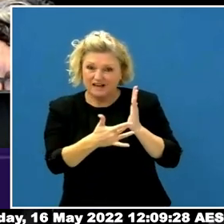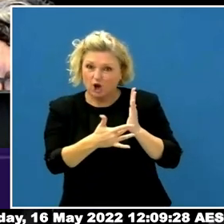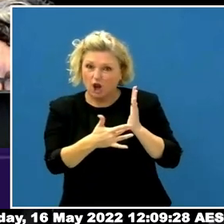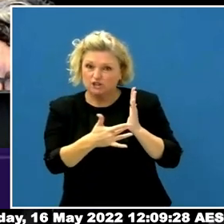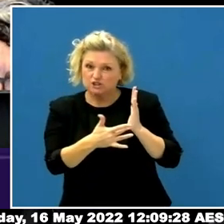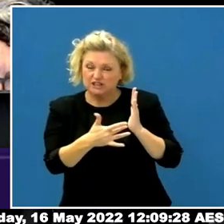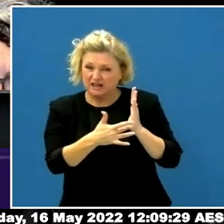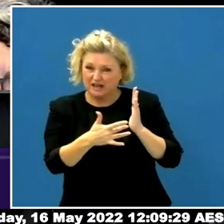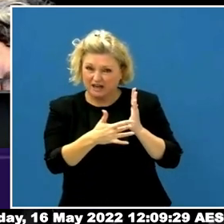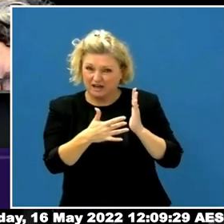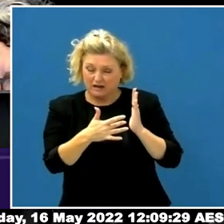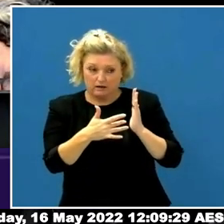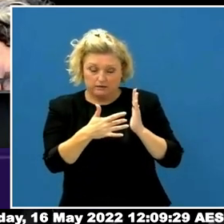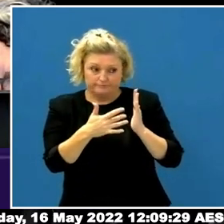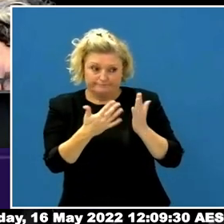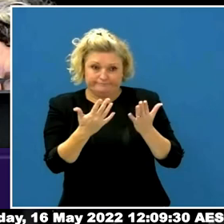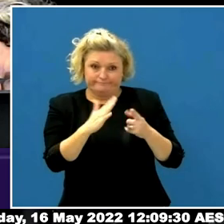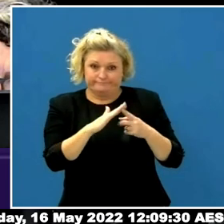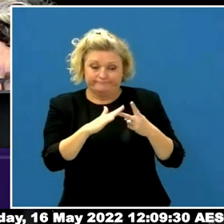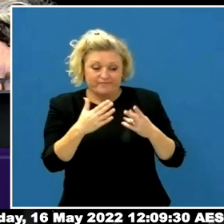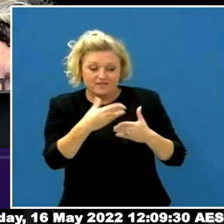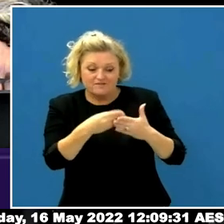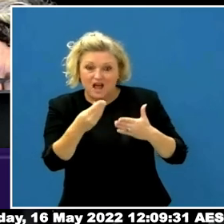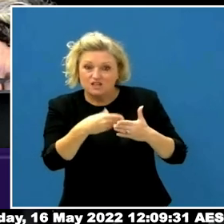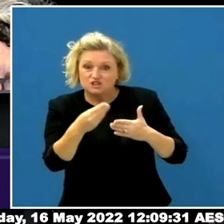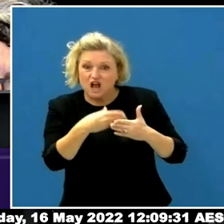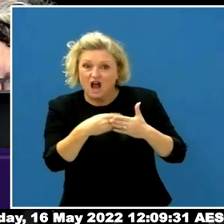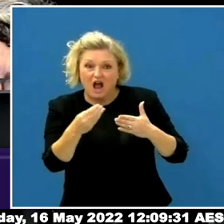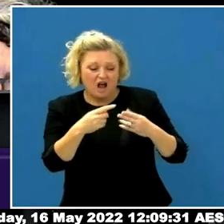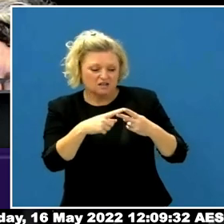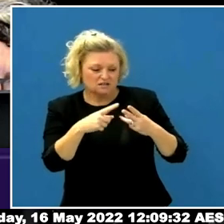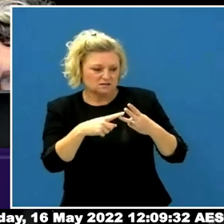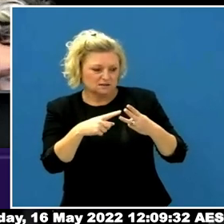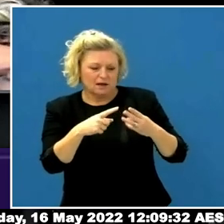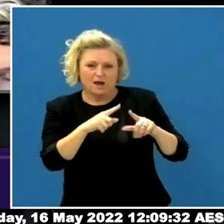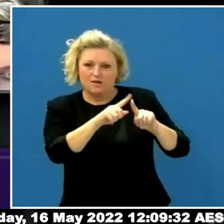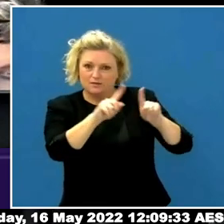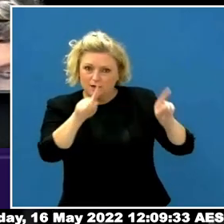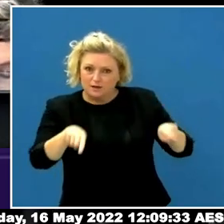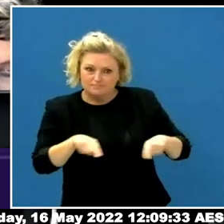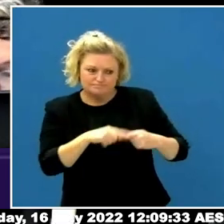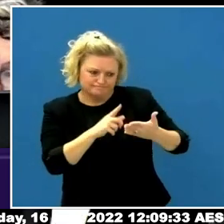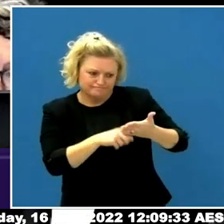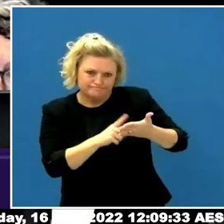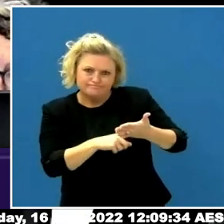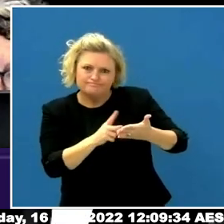iPad. They didn't use flashcards, they didn't use board maker or any of the flash